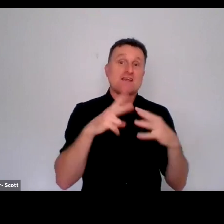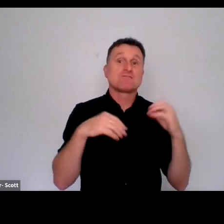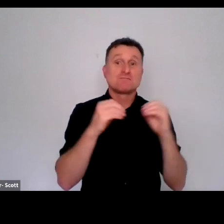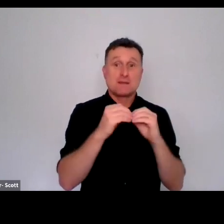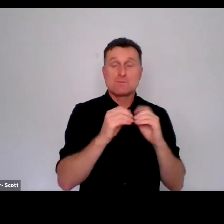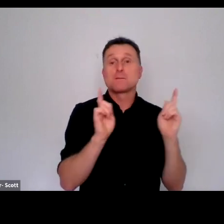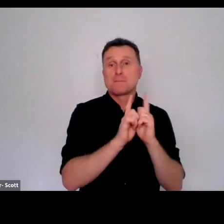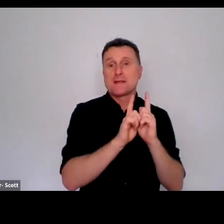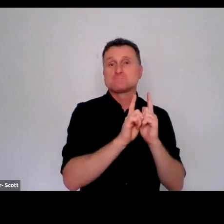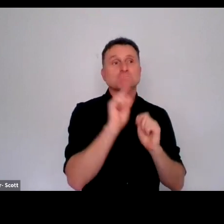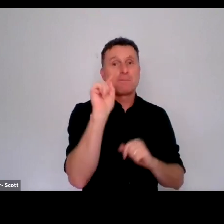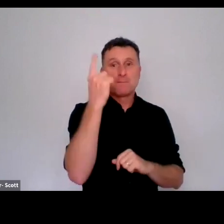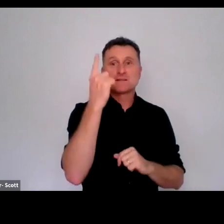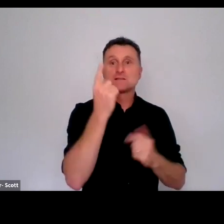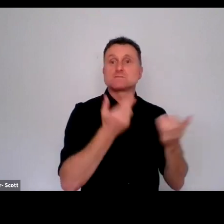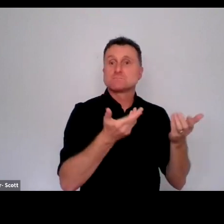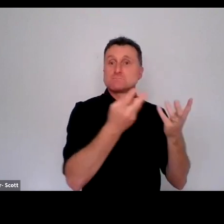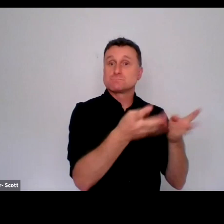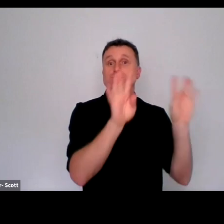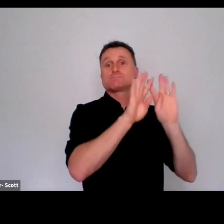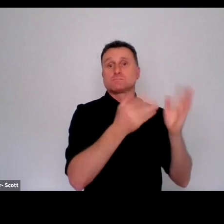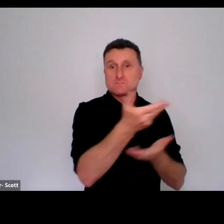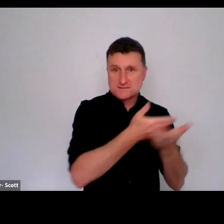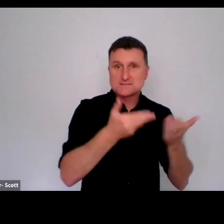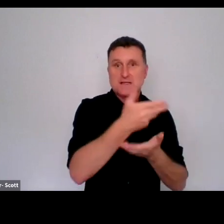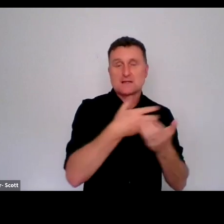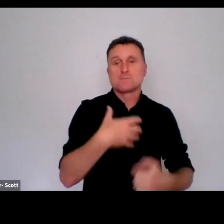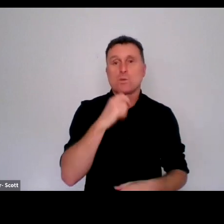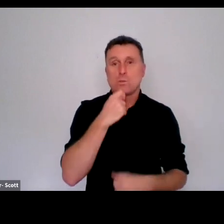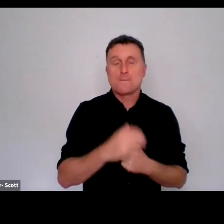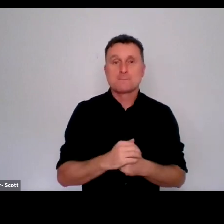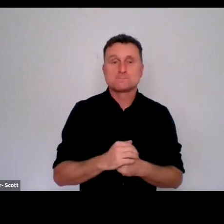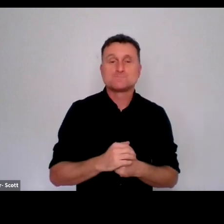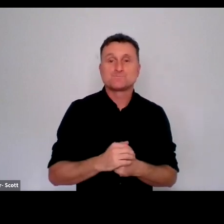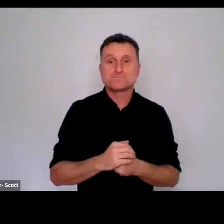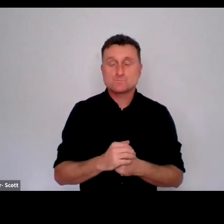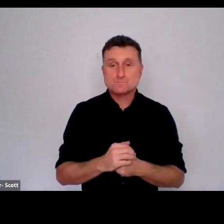We’re also looking at how we establish what’s called our system steward role.